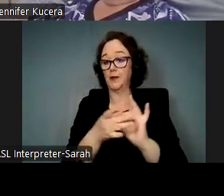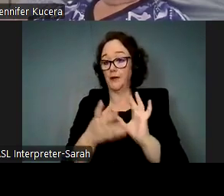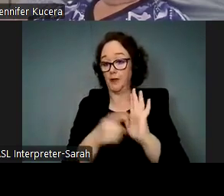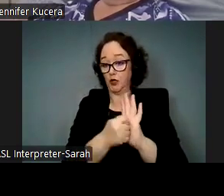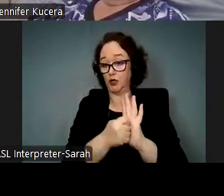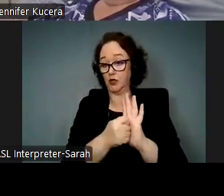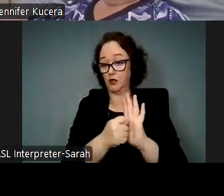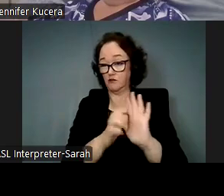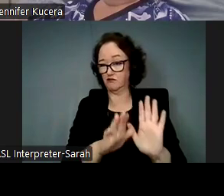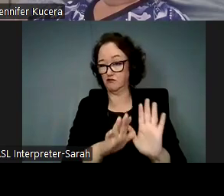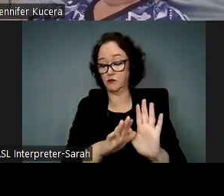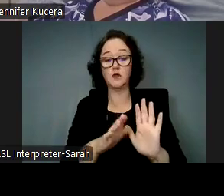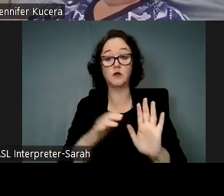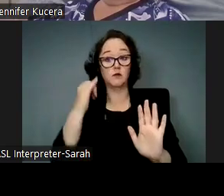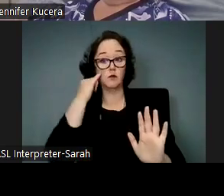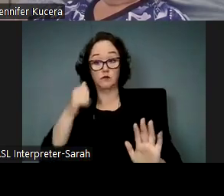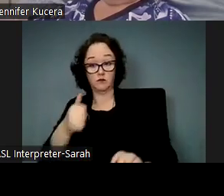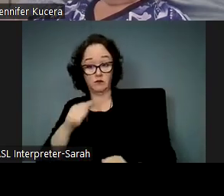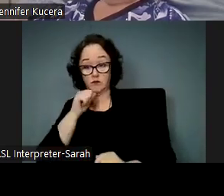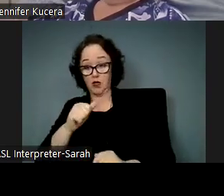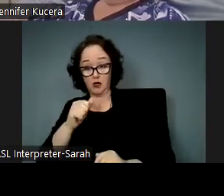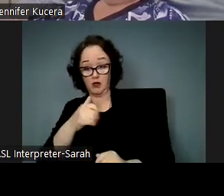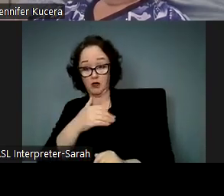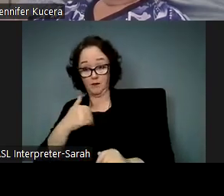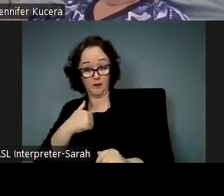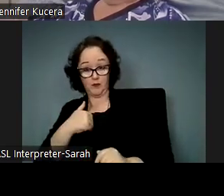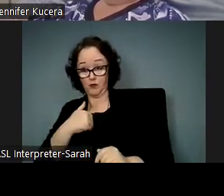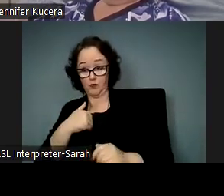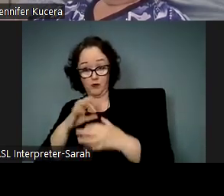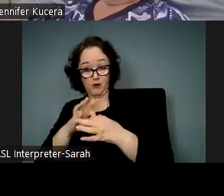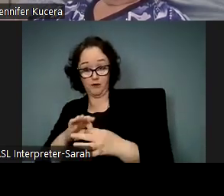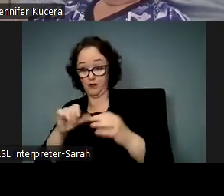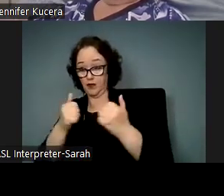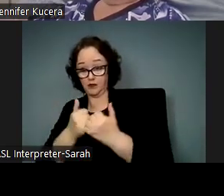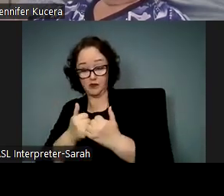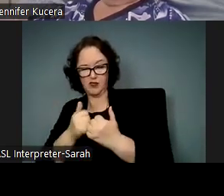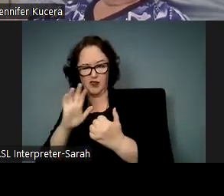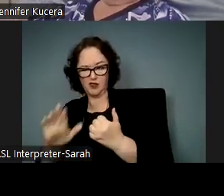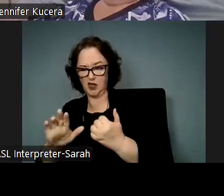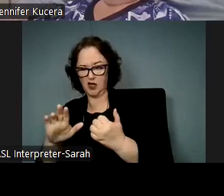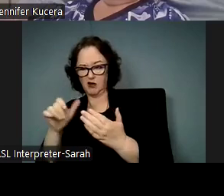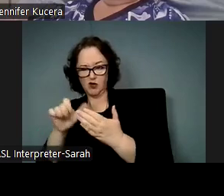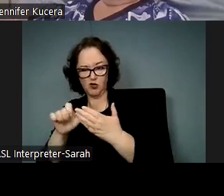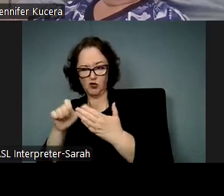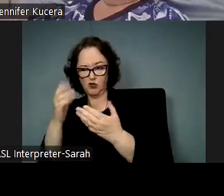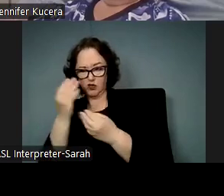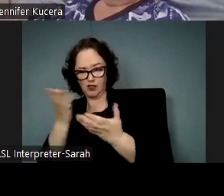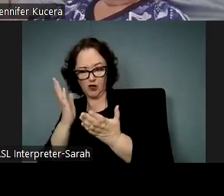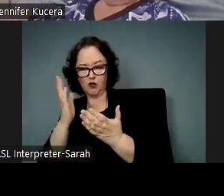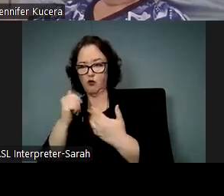of the agency's newsletters or their emaill listservs, you have